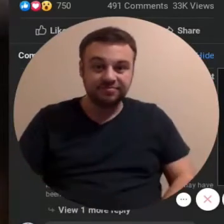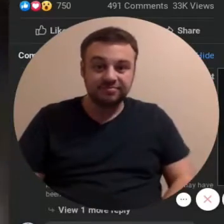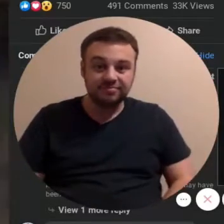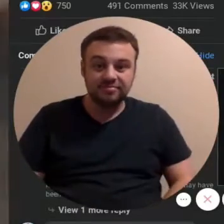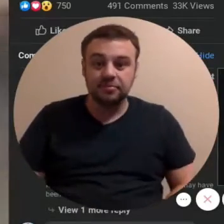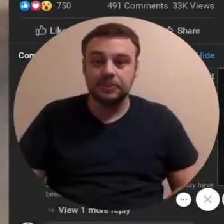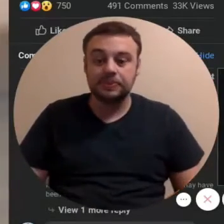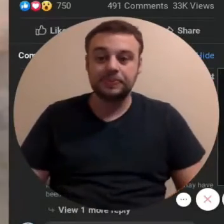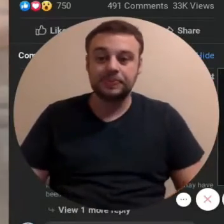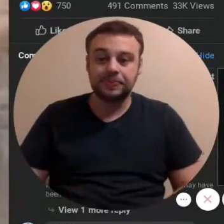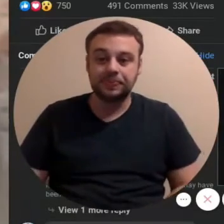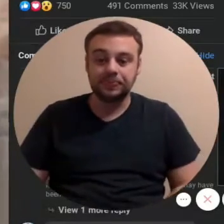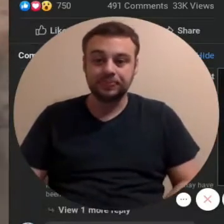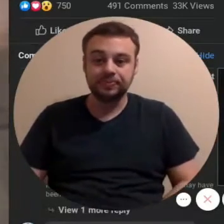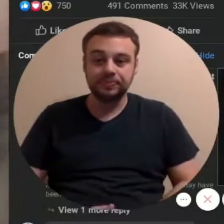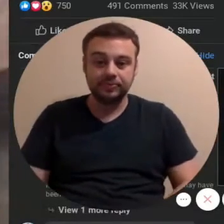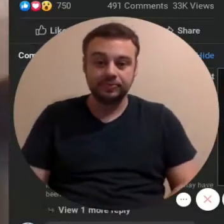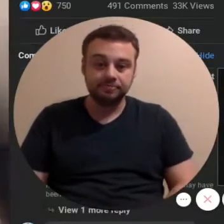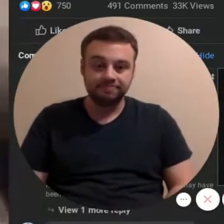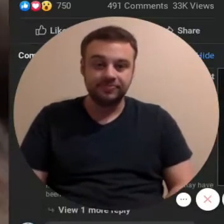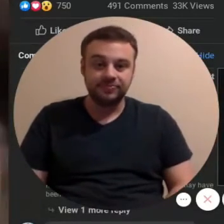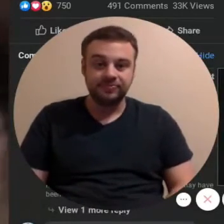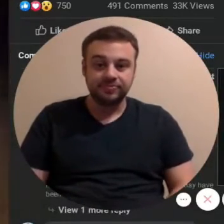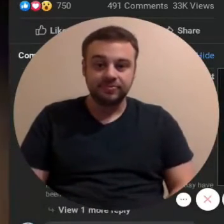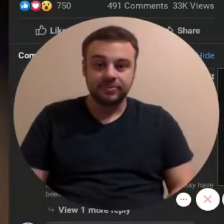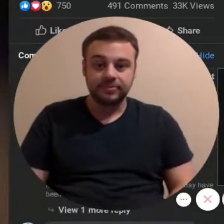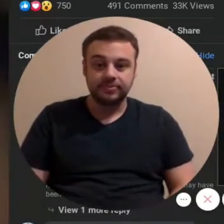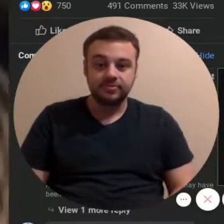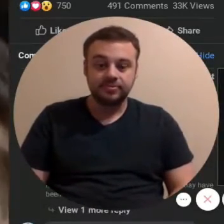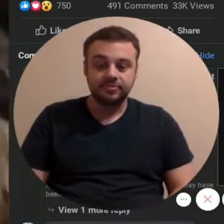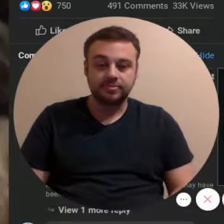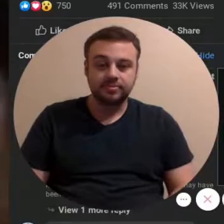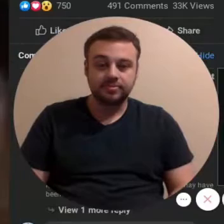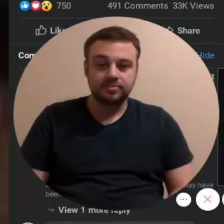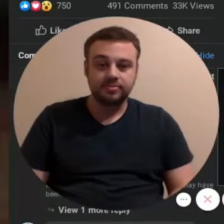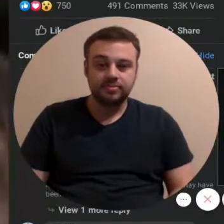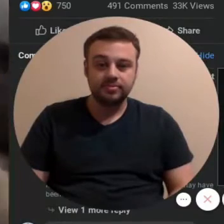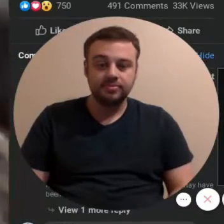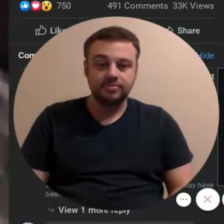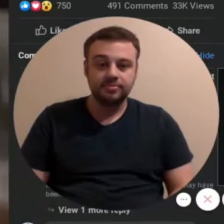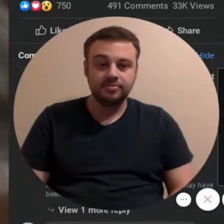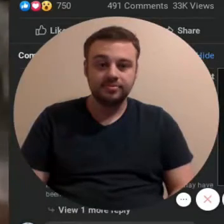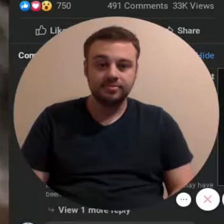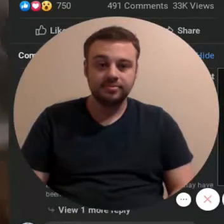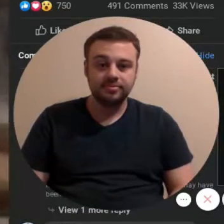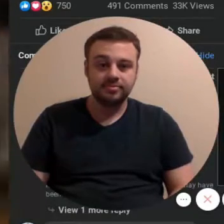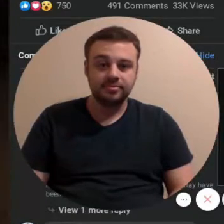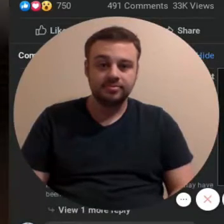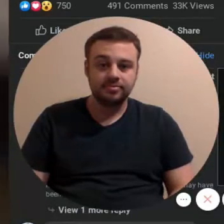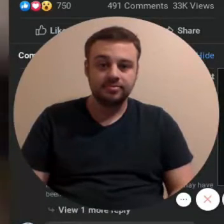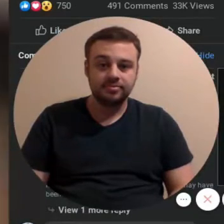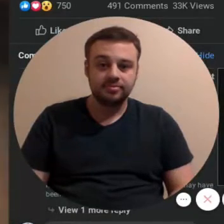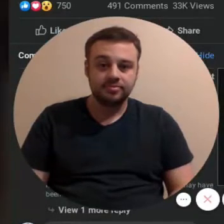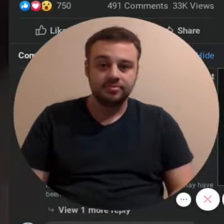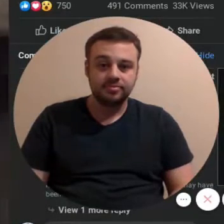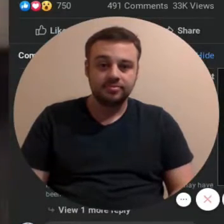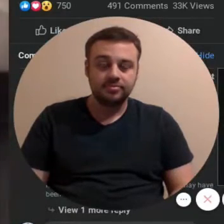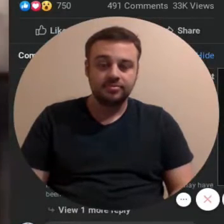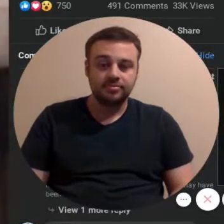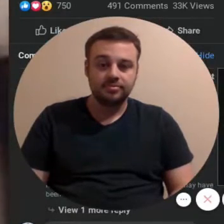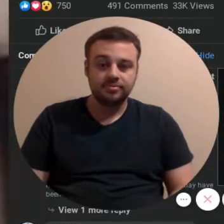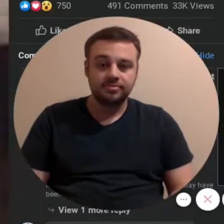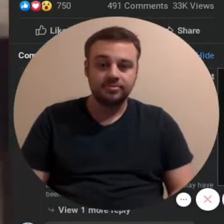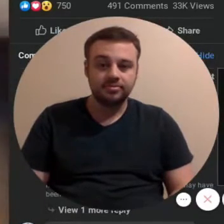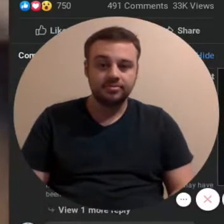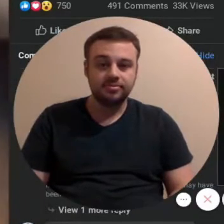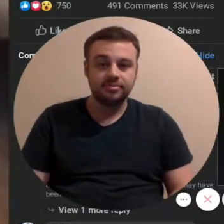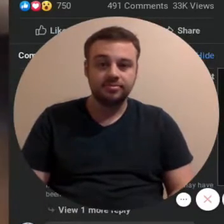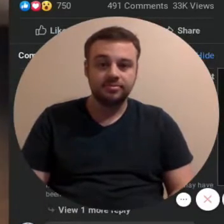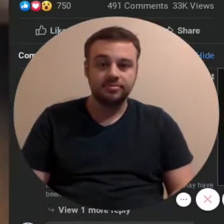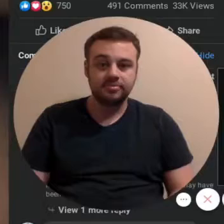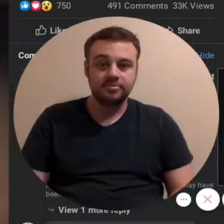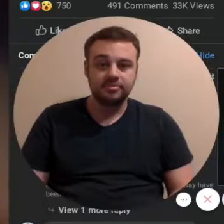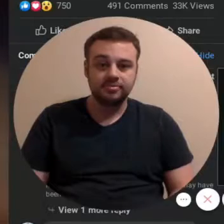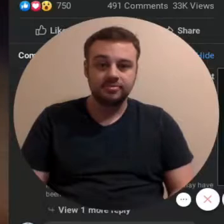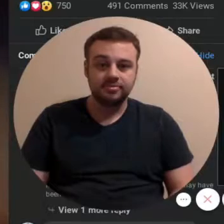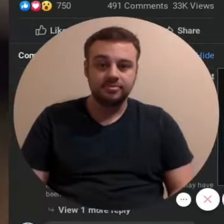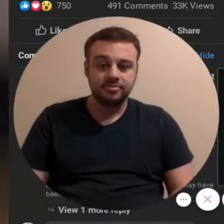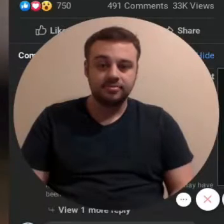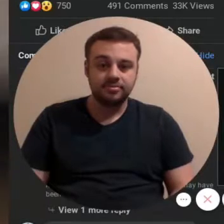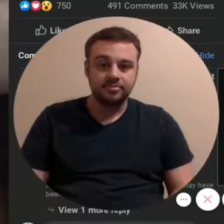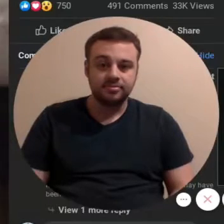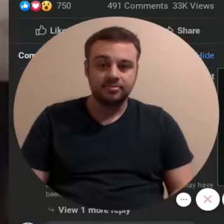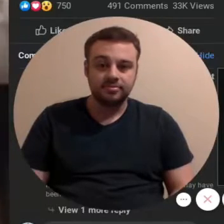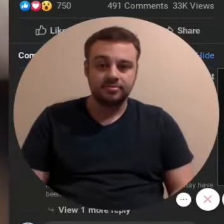Erica: I'm going to try to...I'm gonna take this for a second. Get kind of around here, you wanna hold that one?